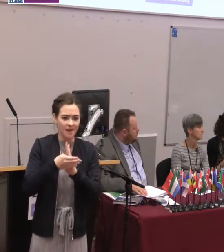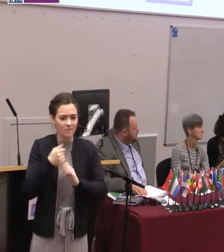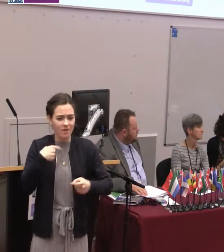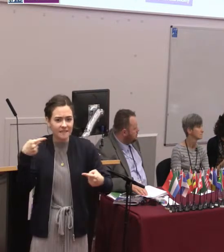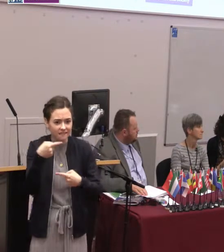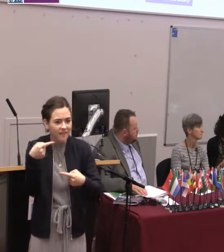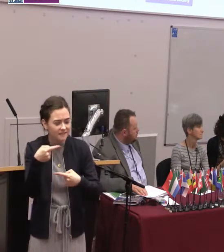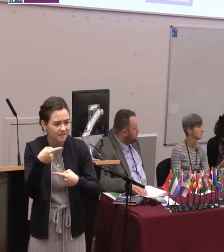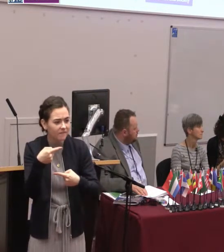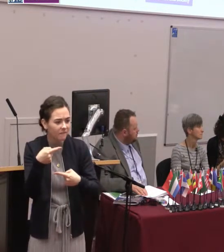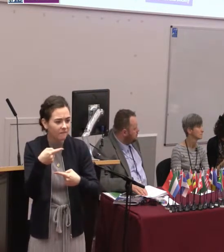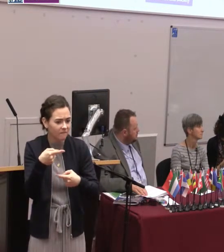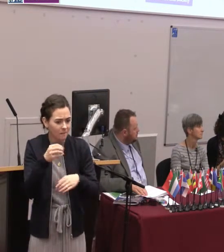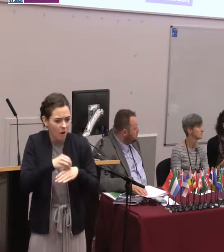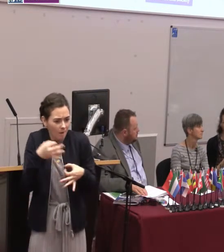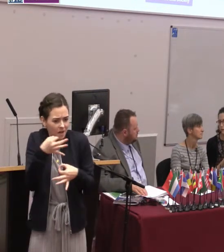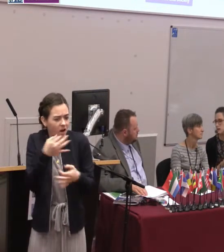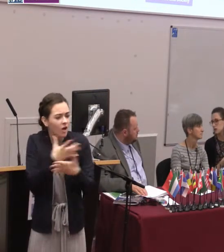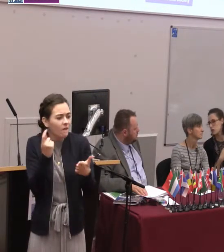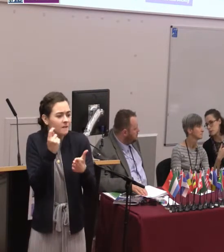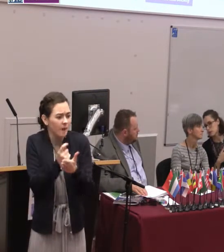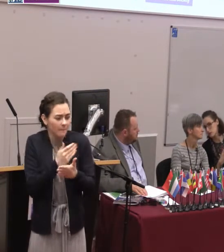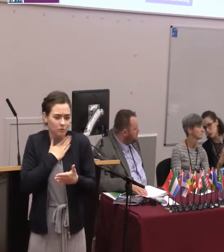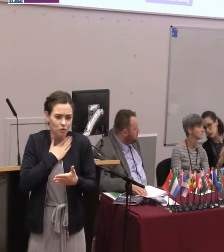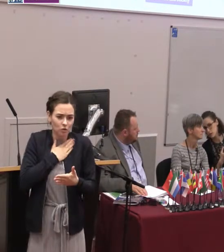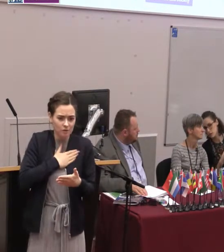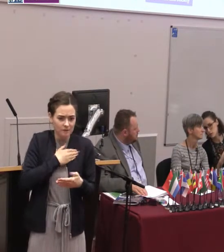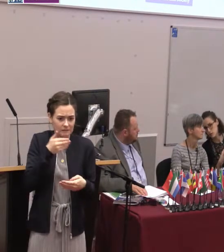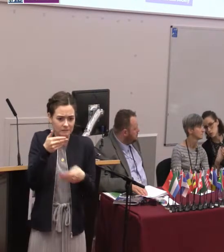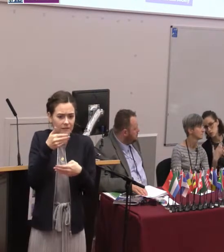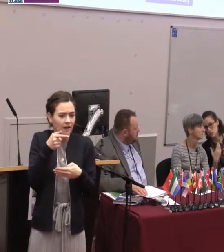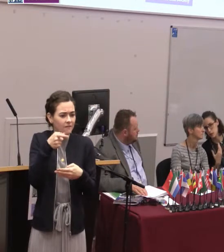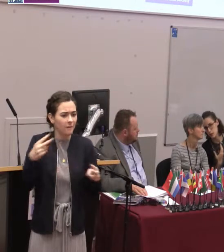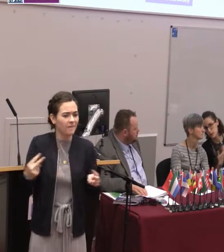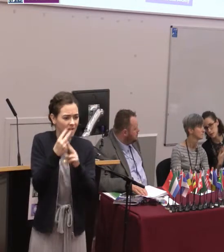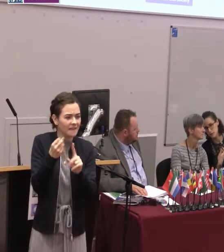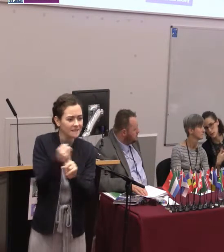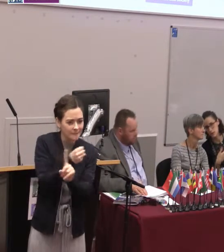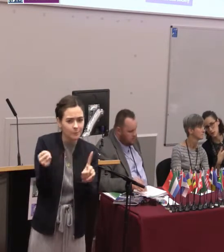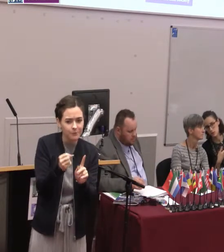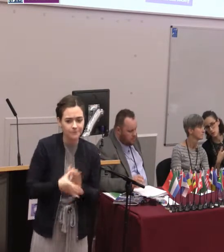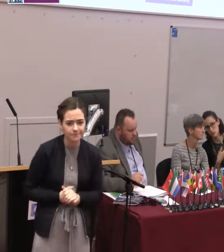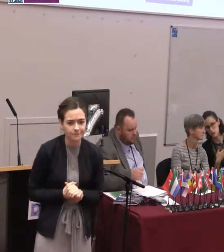I defended myself, and just kept away from the human rights abuse.